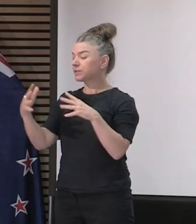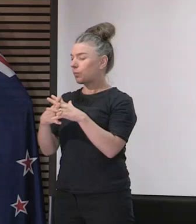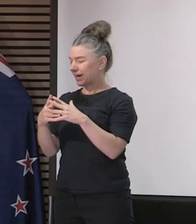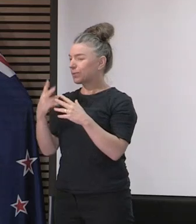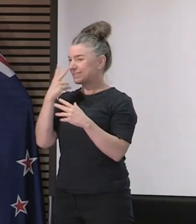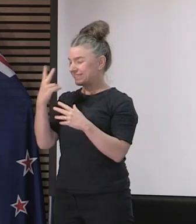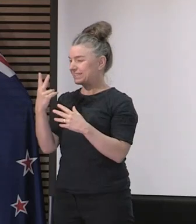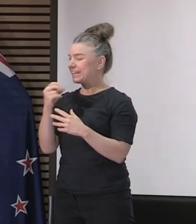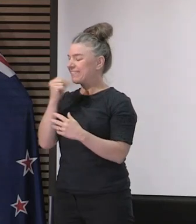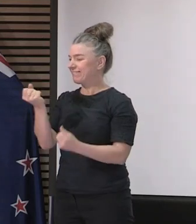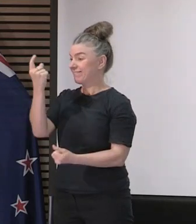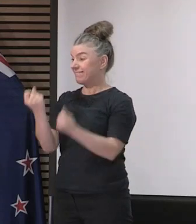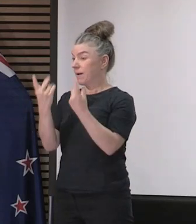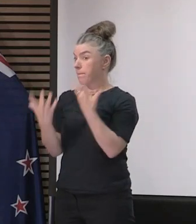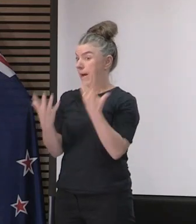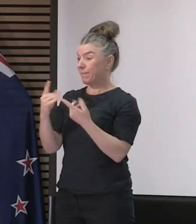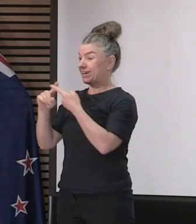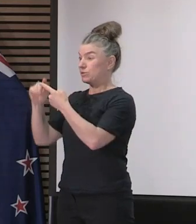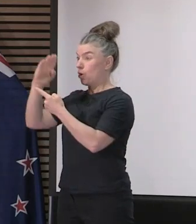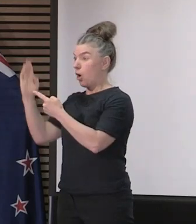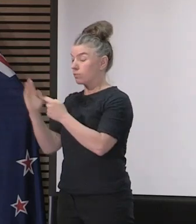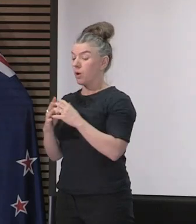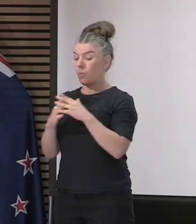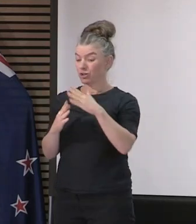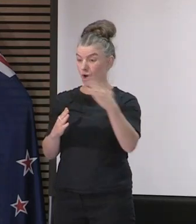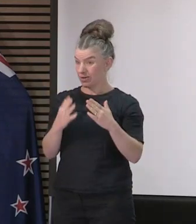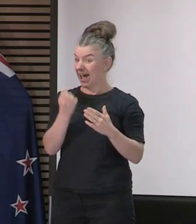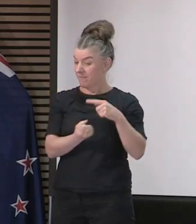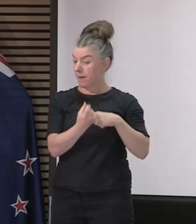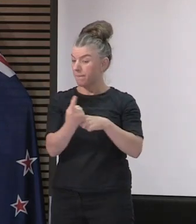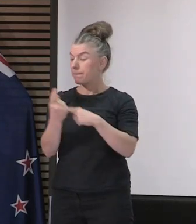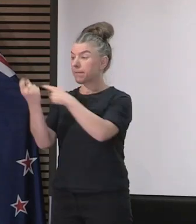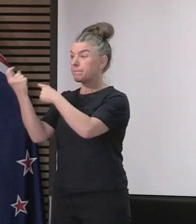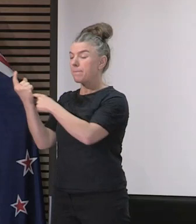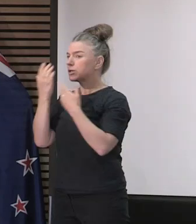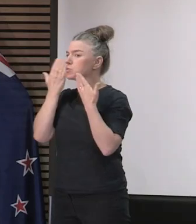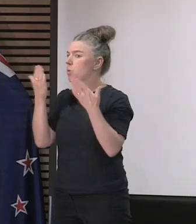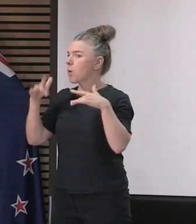have not had cases recently, we will not know if there are